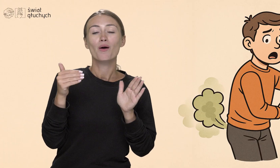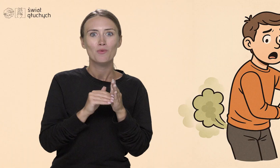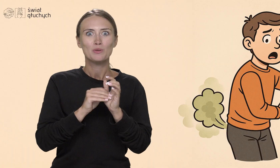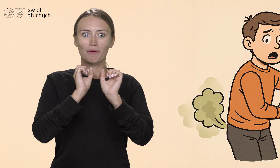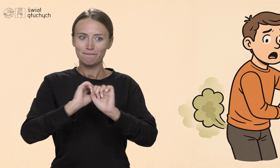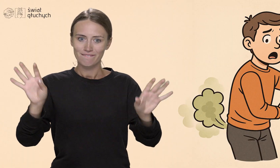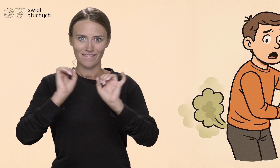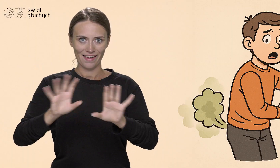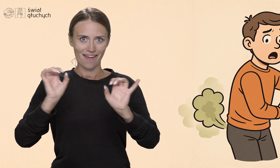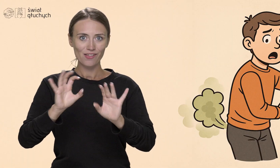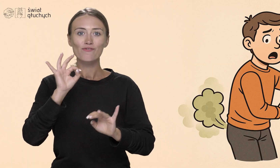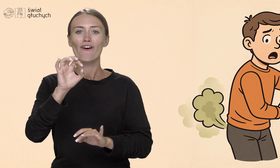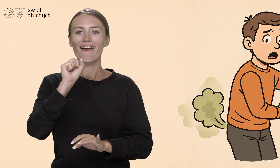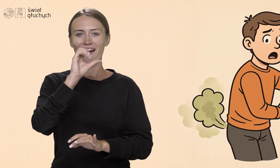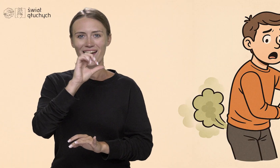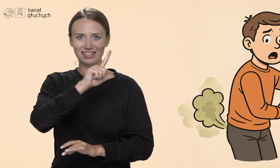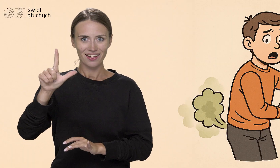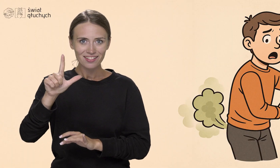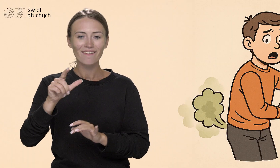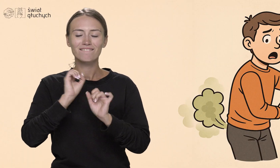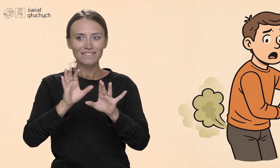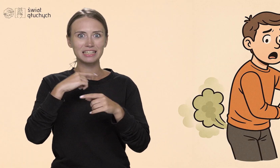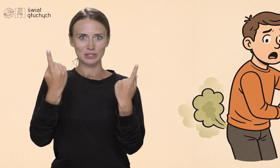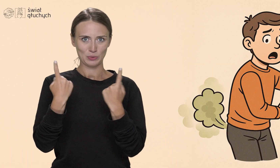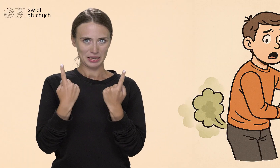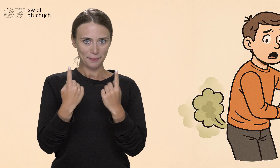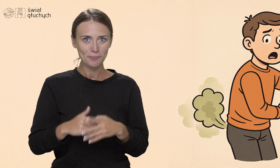had to explain the whole situation in American Sign Language.